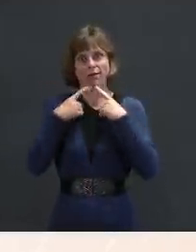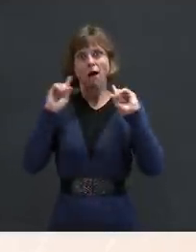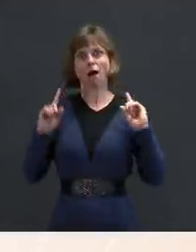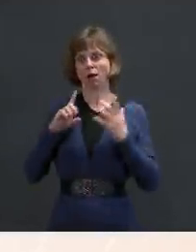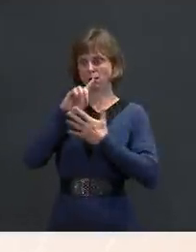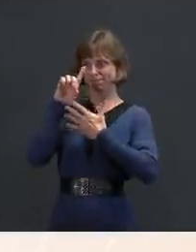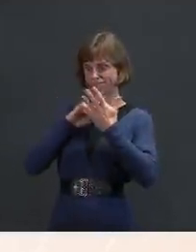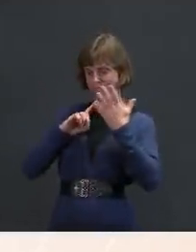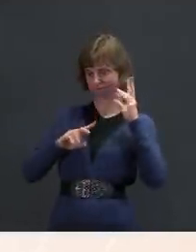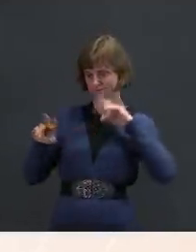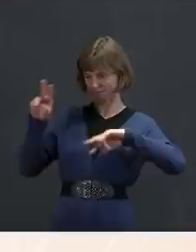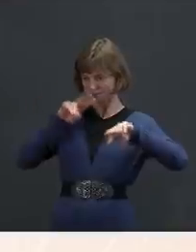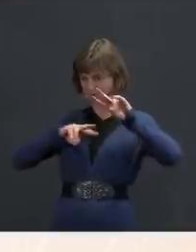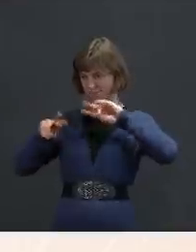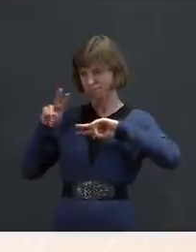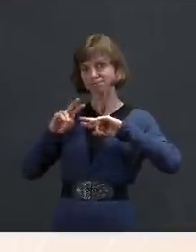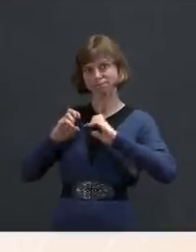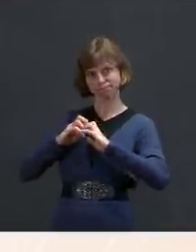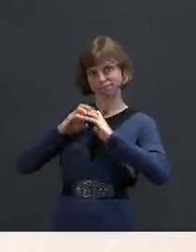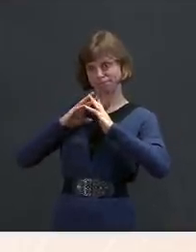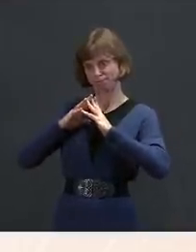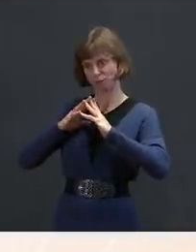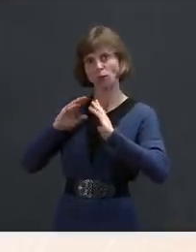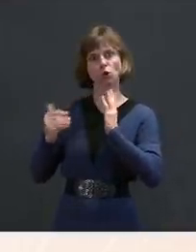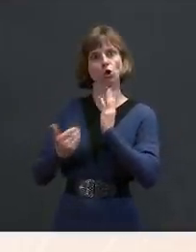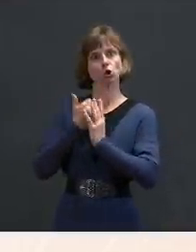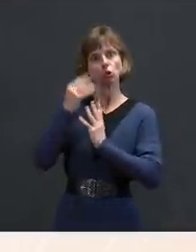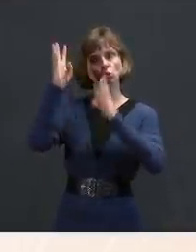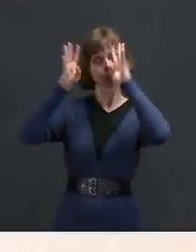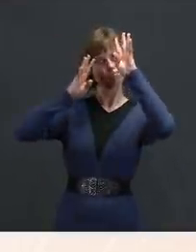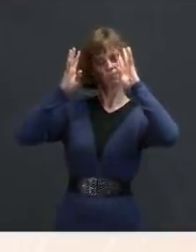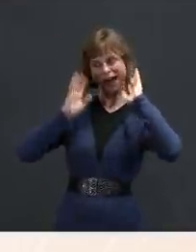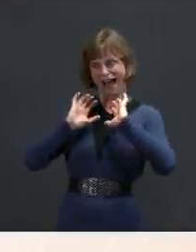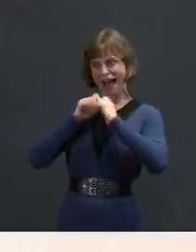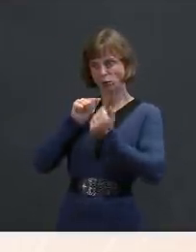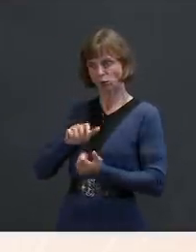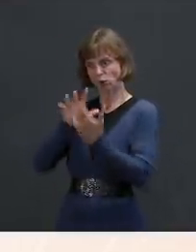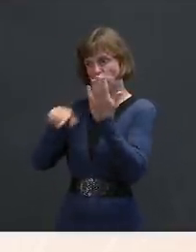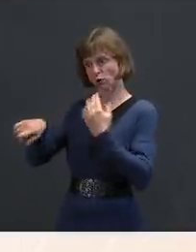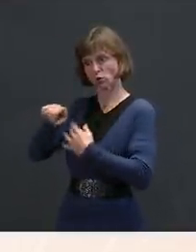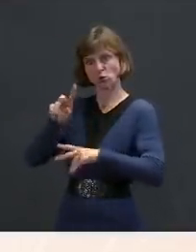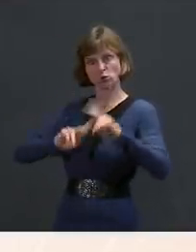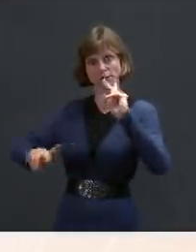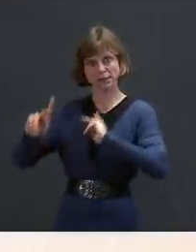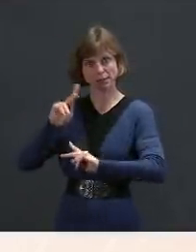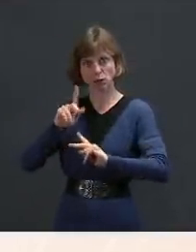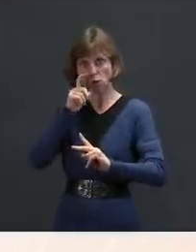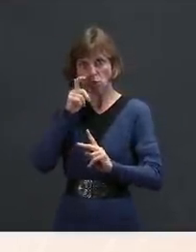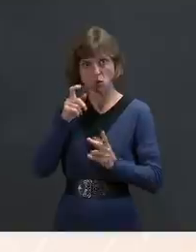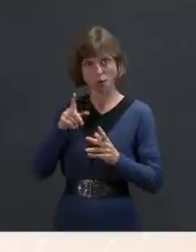a new, innovative way to address the needs of the population that was forced to remain in Mexico